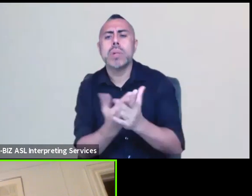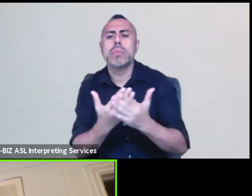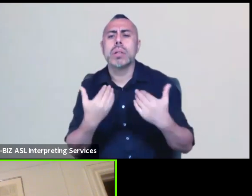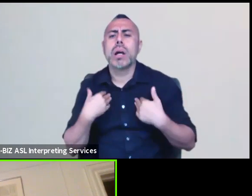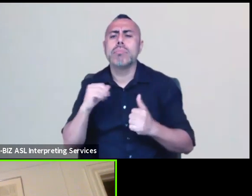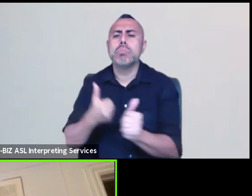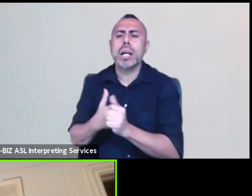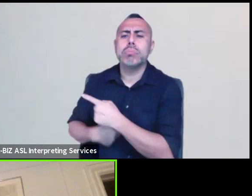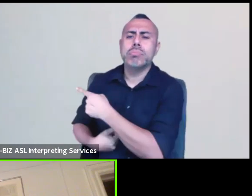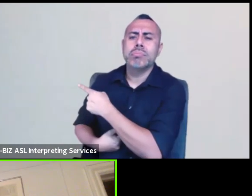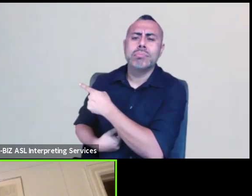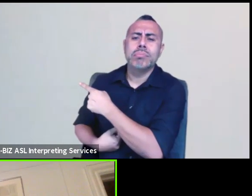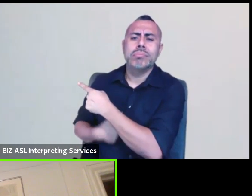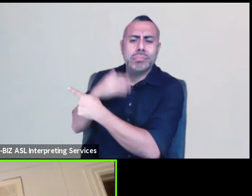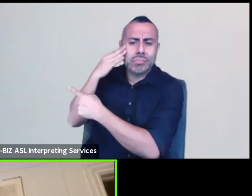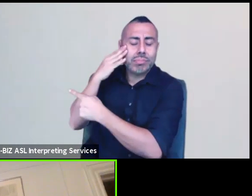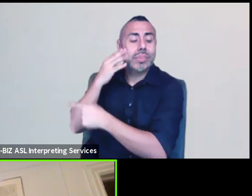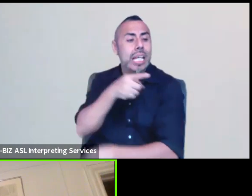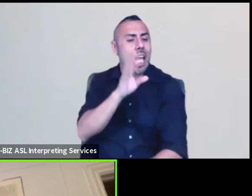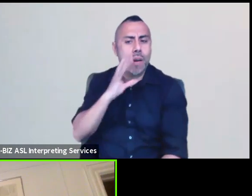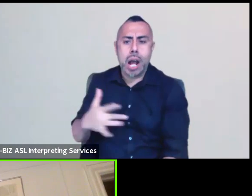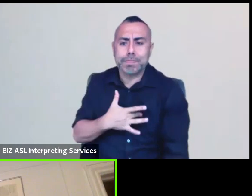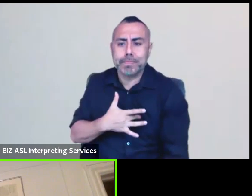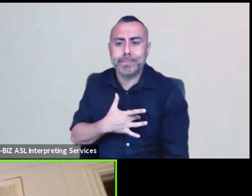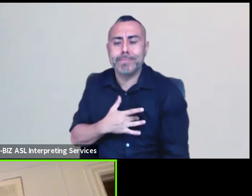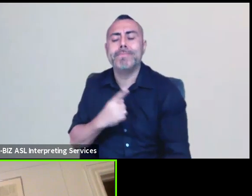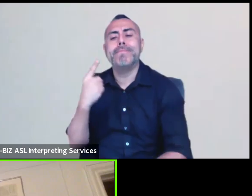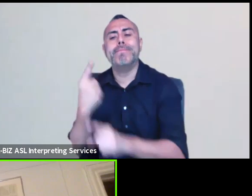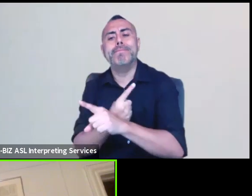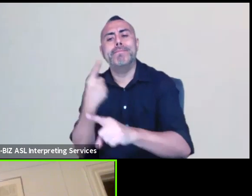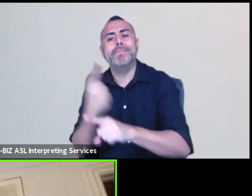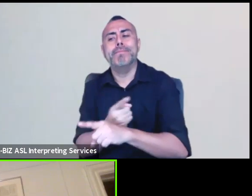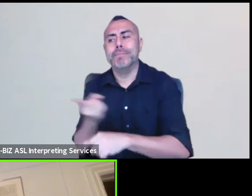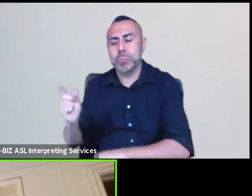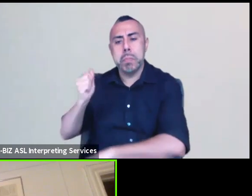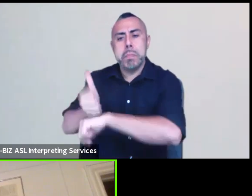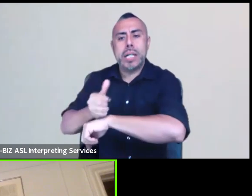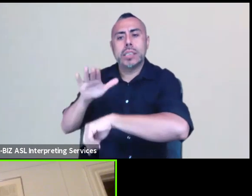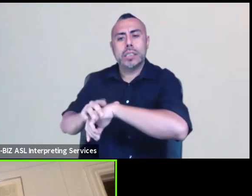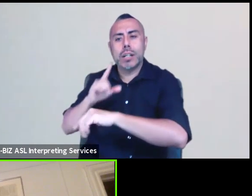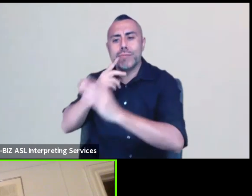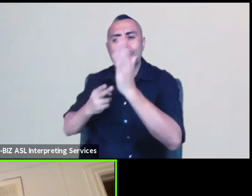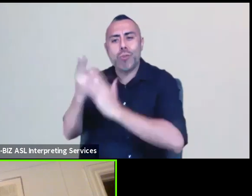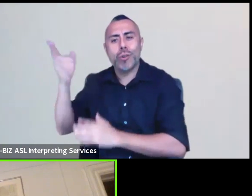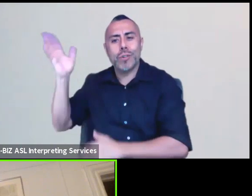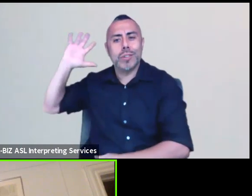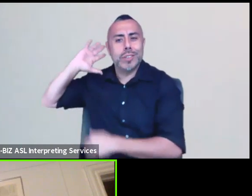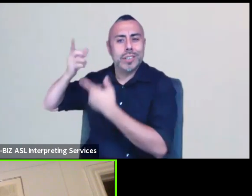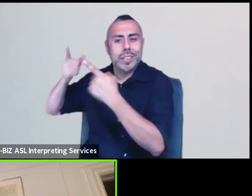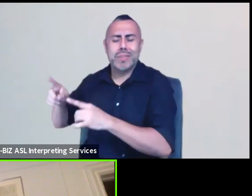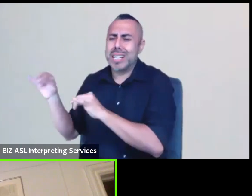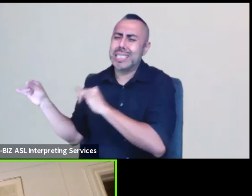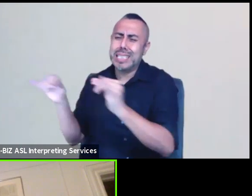and appropriate information because it's based on something real. Same goes for visual artists, the same goes for writers,